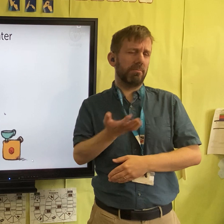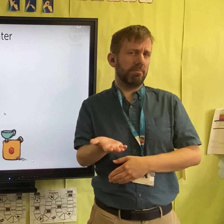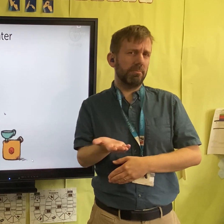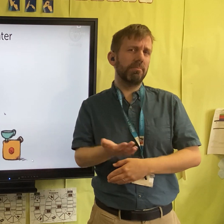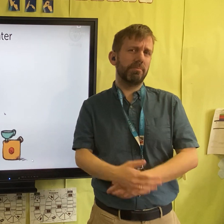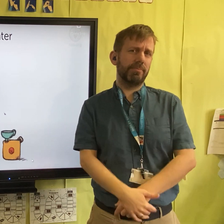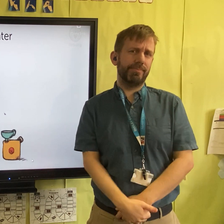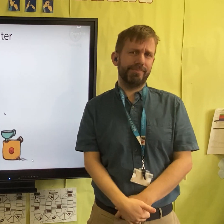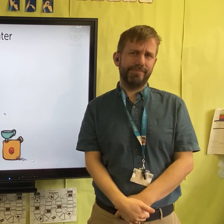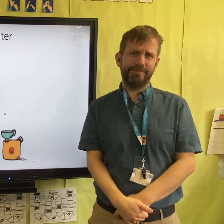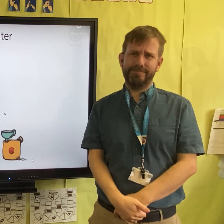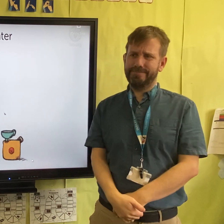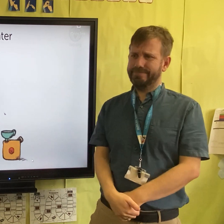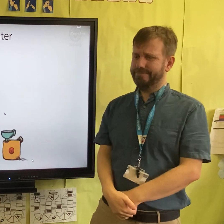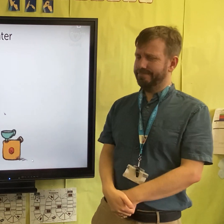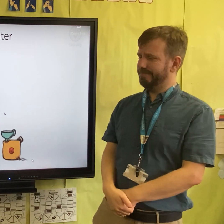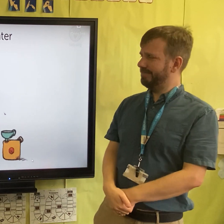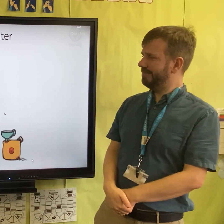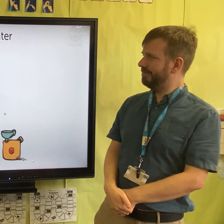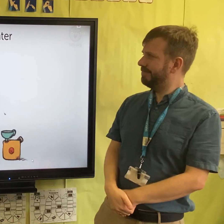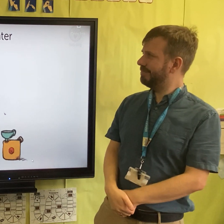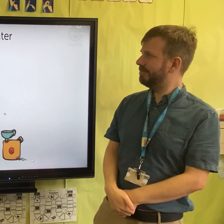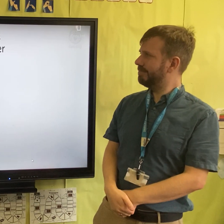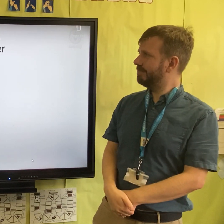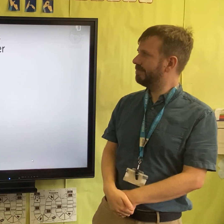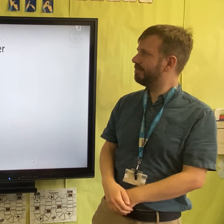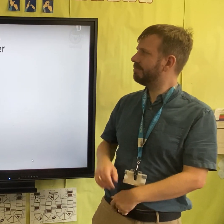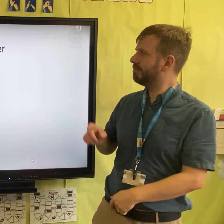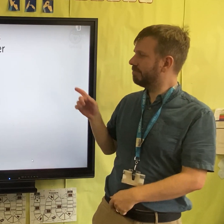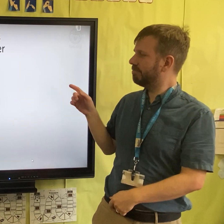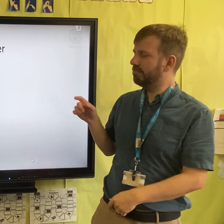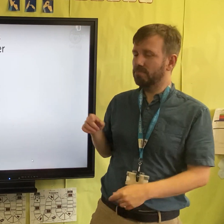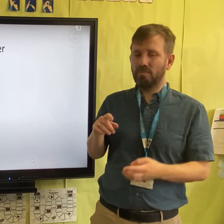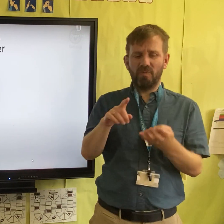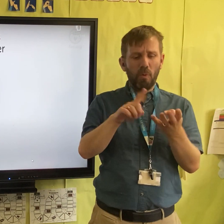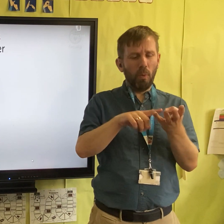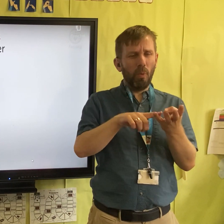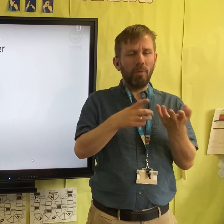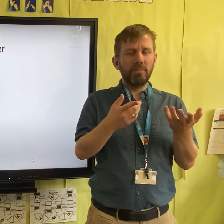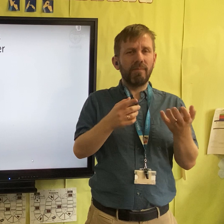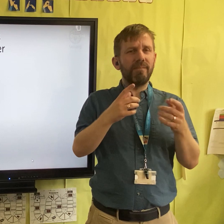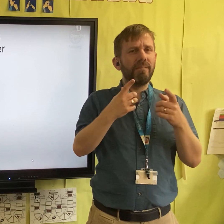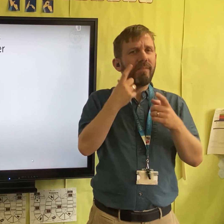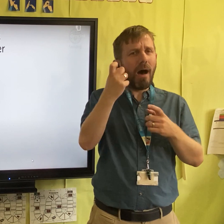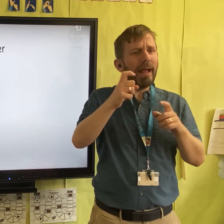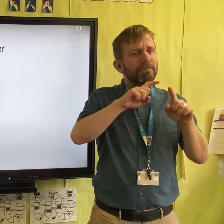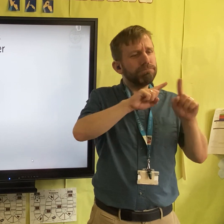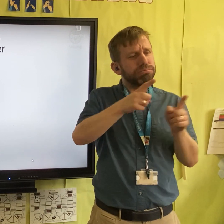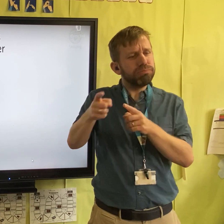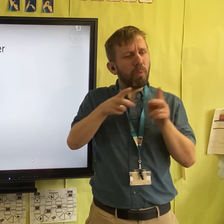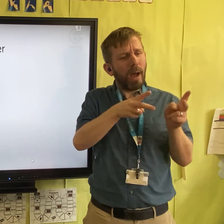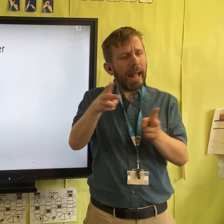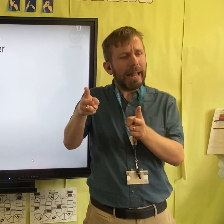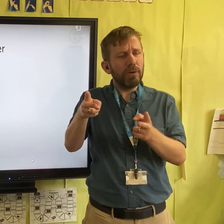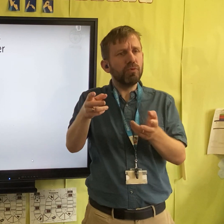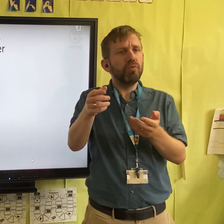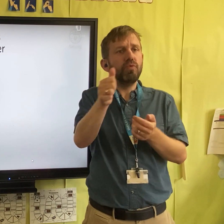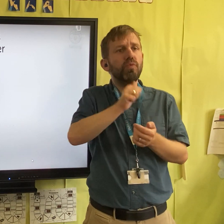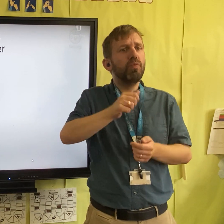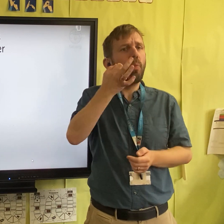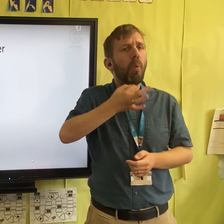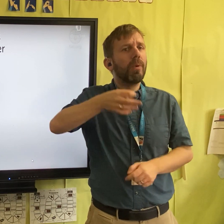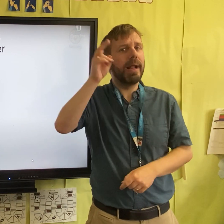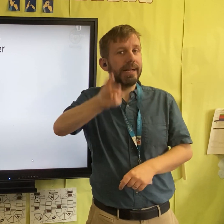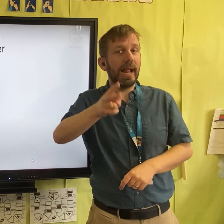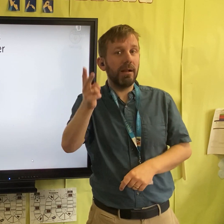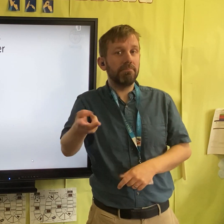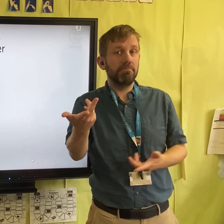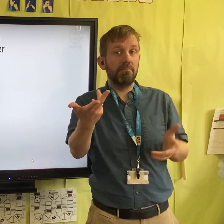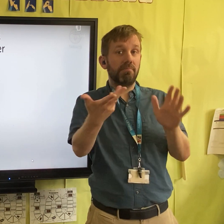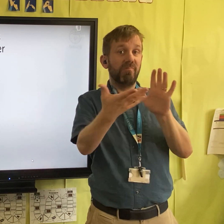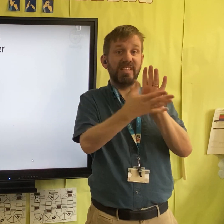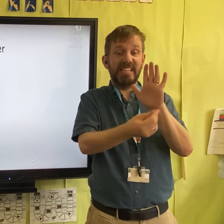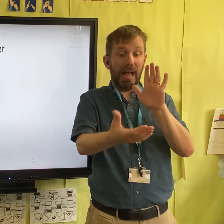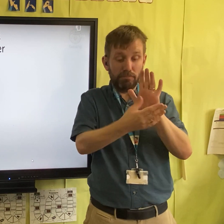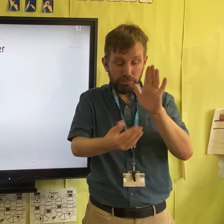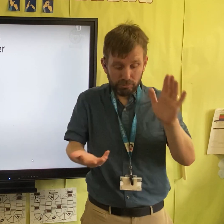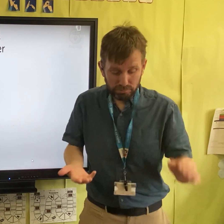that's polluting the water. Number four, there are lots of different ways to use water again!